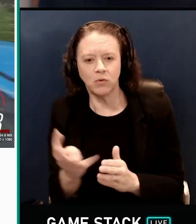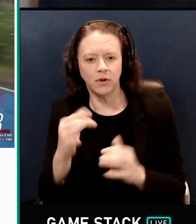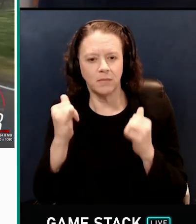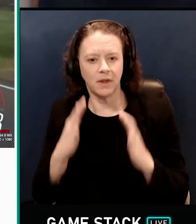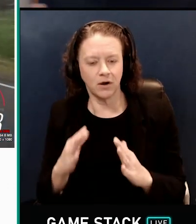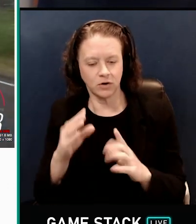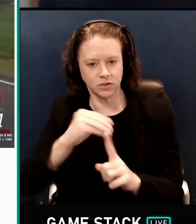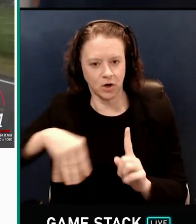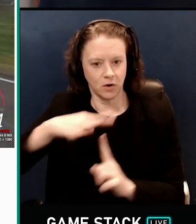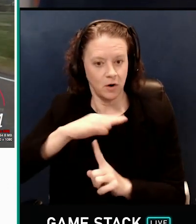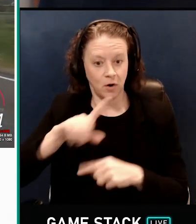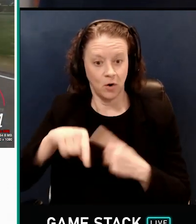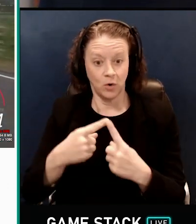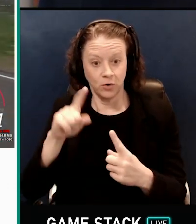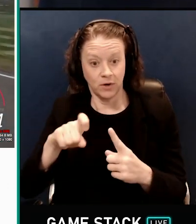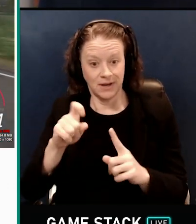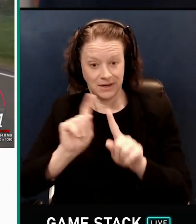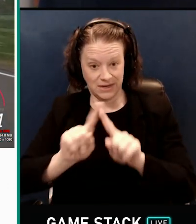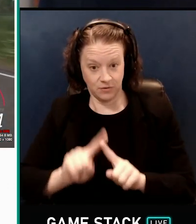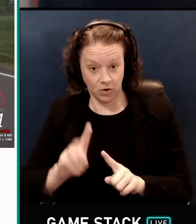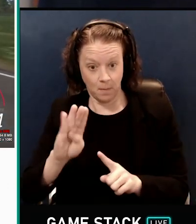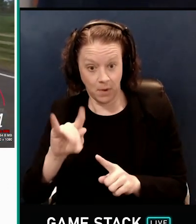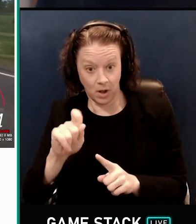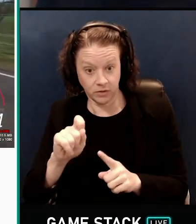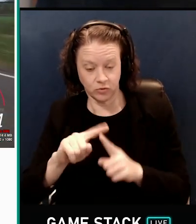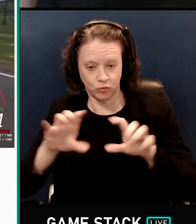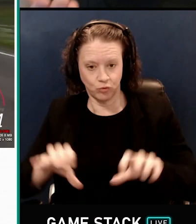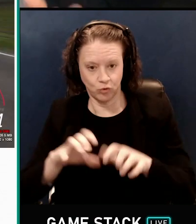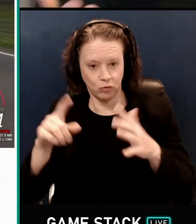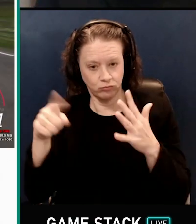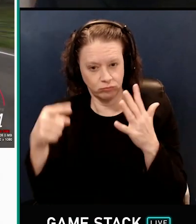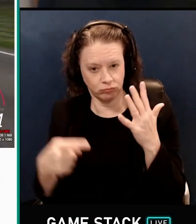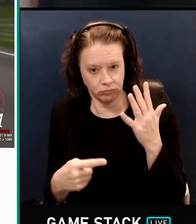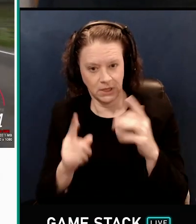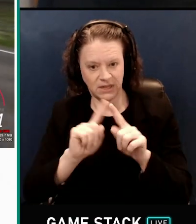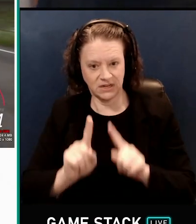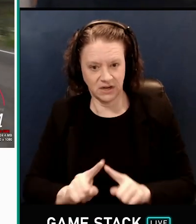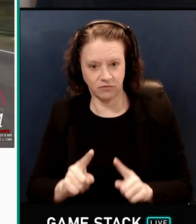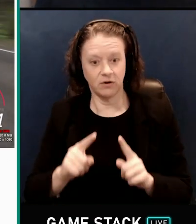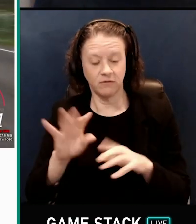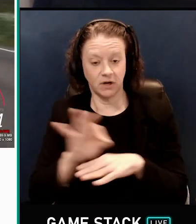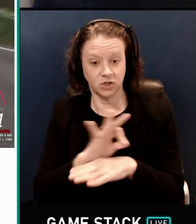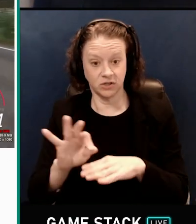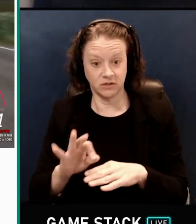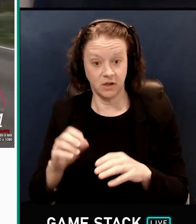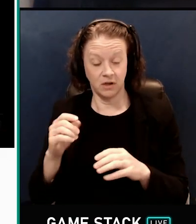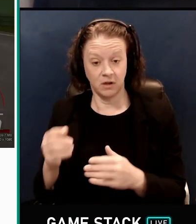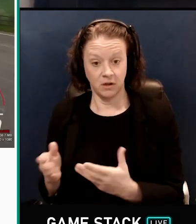need to different bots to carry out different functions. In fact, the example we've got playing out on screen